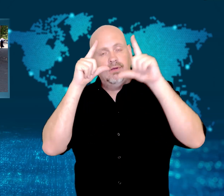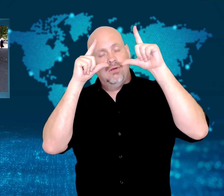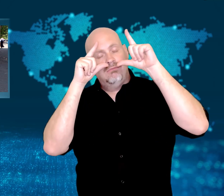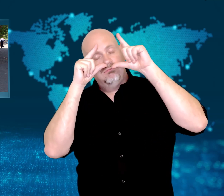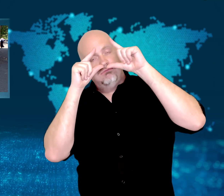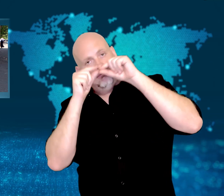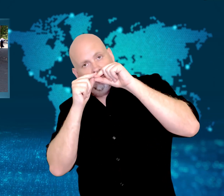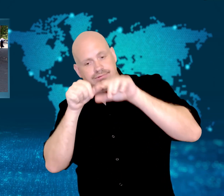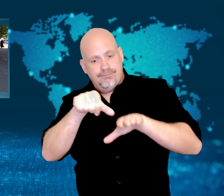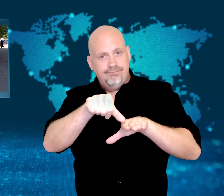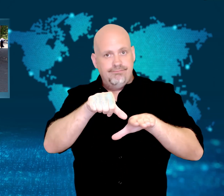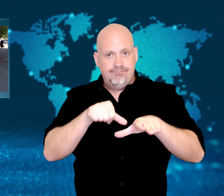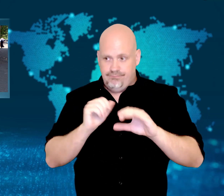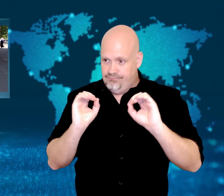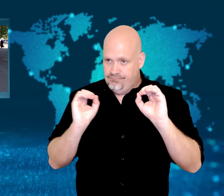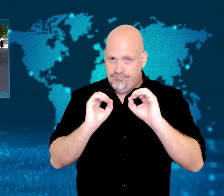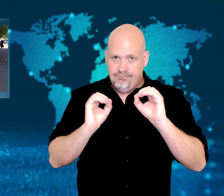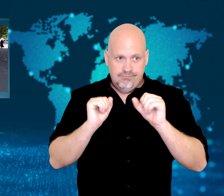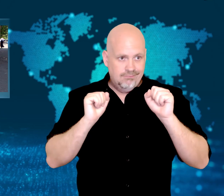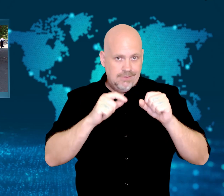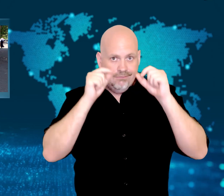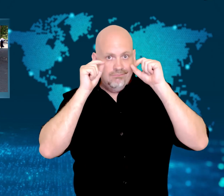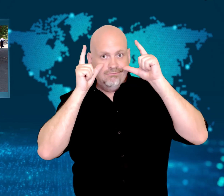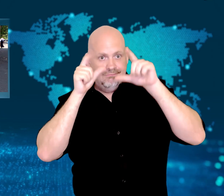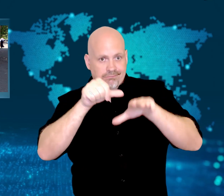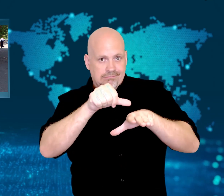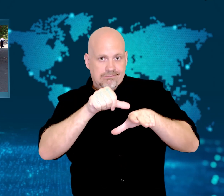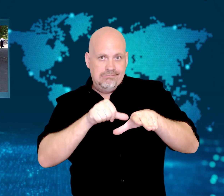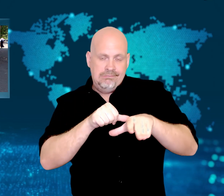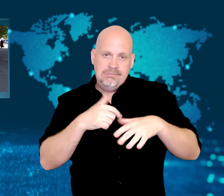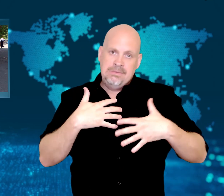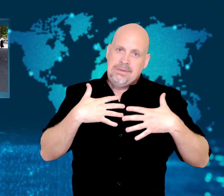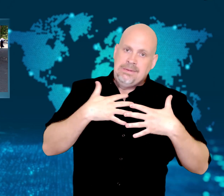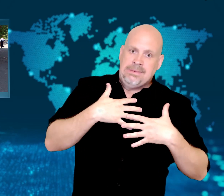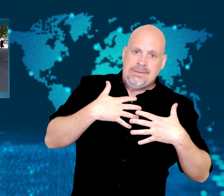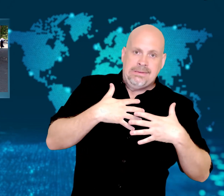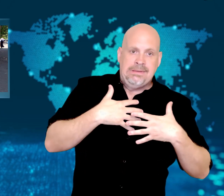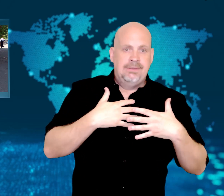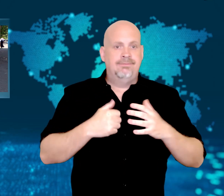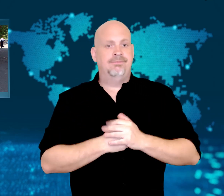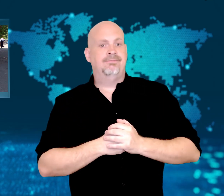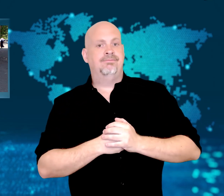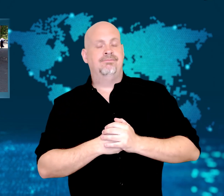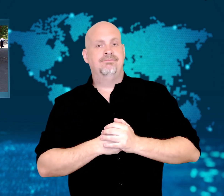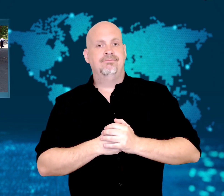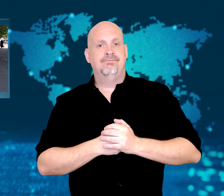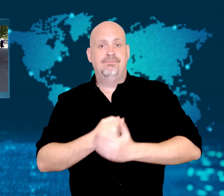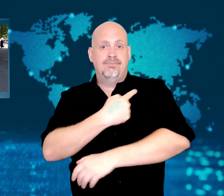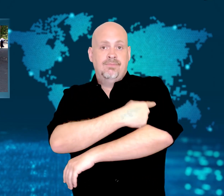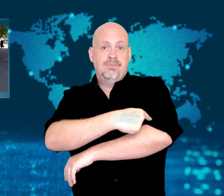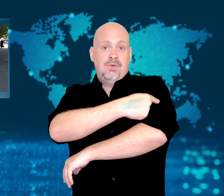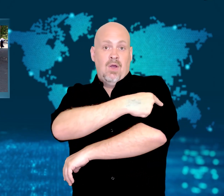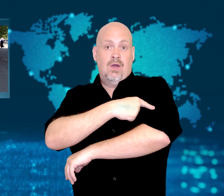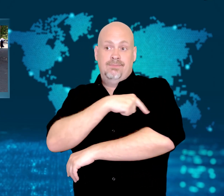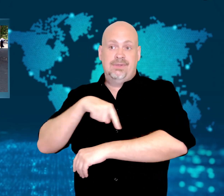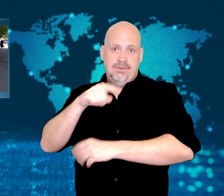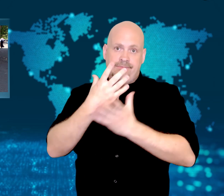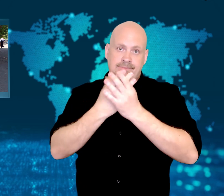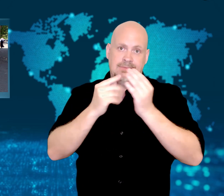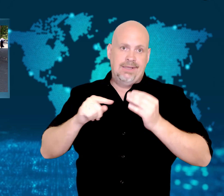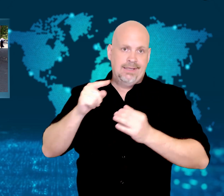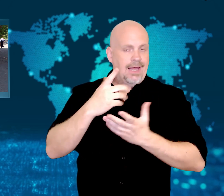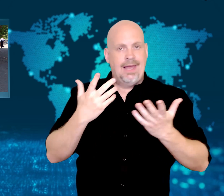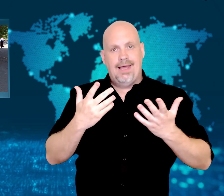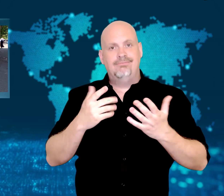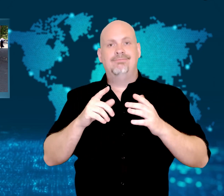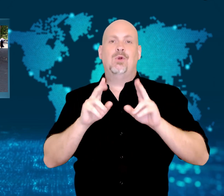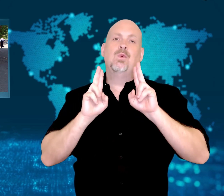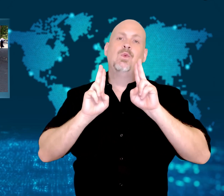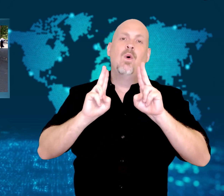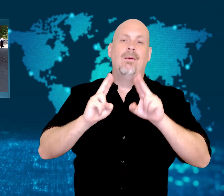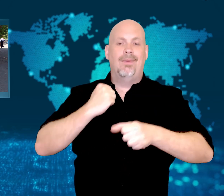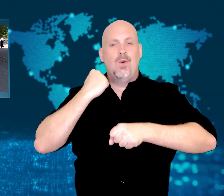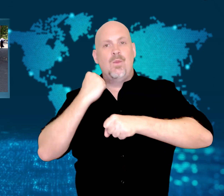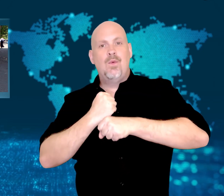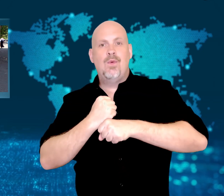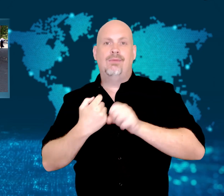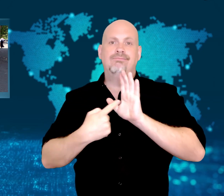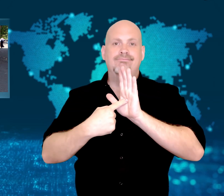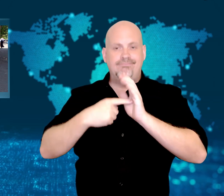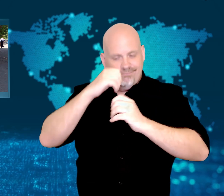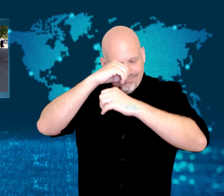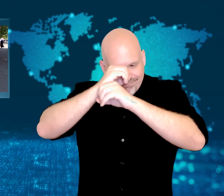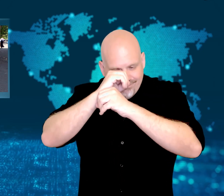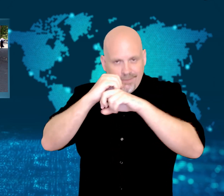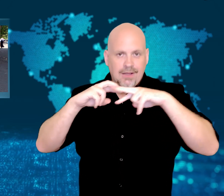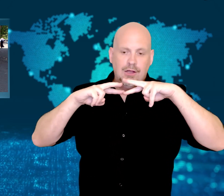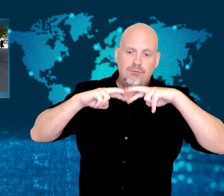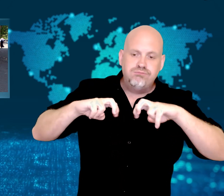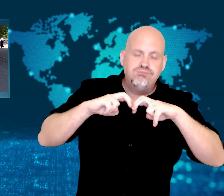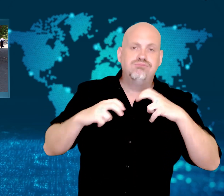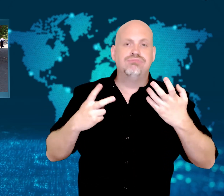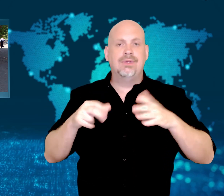Some hospitals have suspended routine surgeries and lab work.